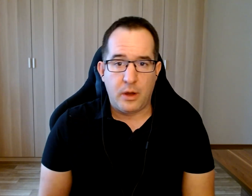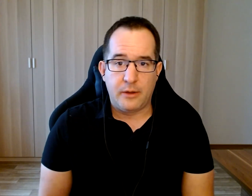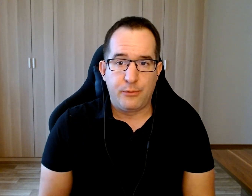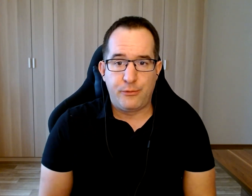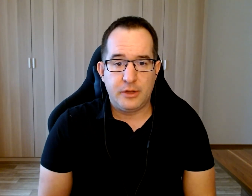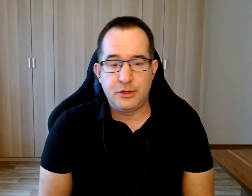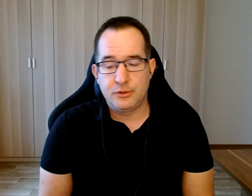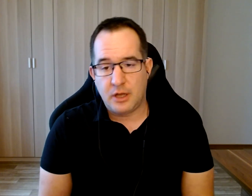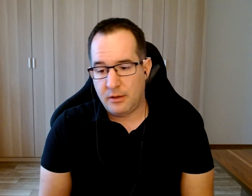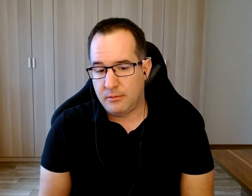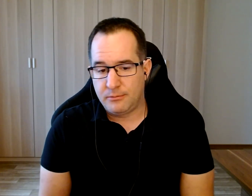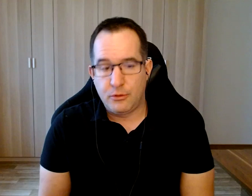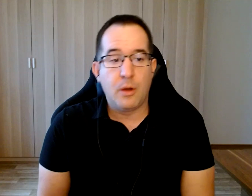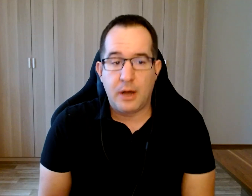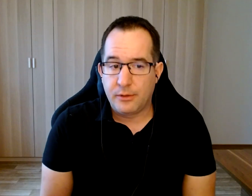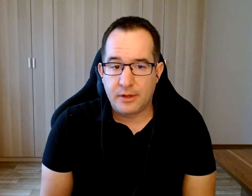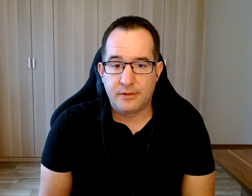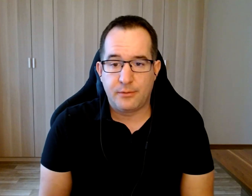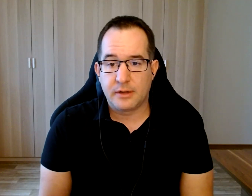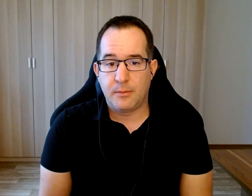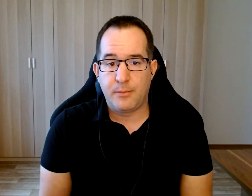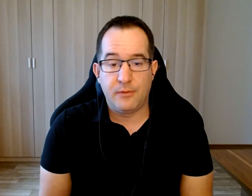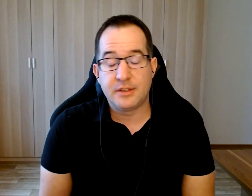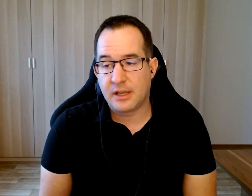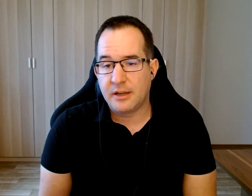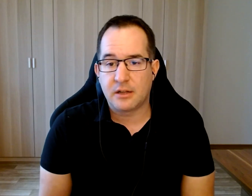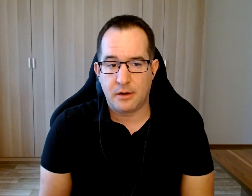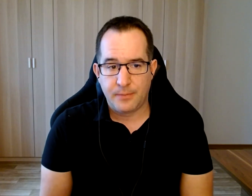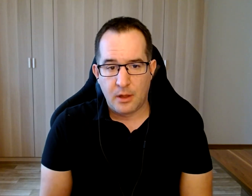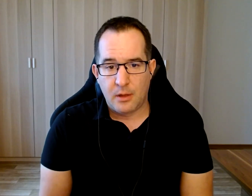One of the issues I know about is, for example, visiting a doctor.